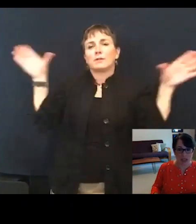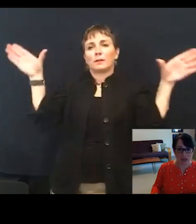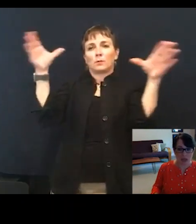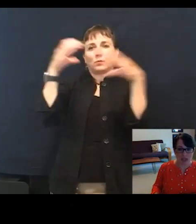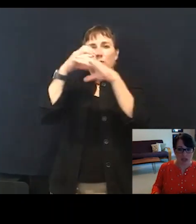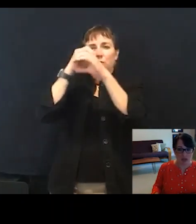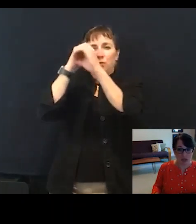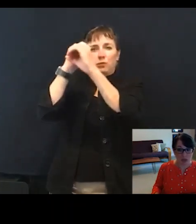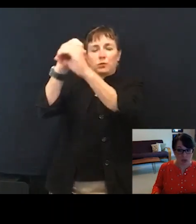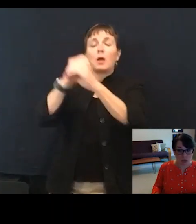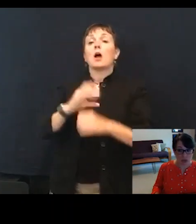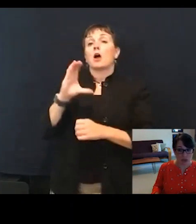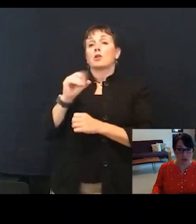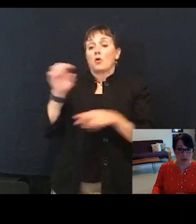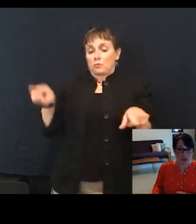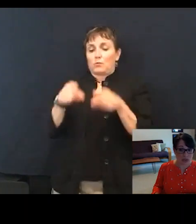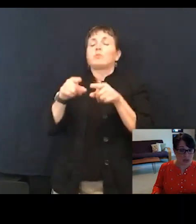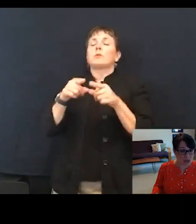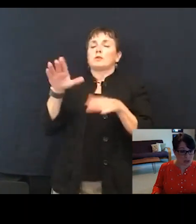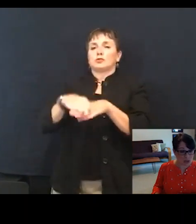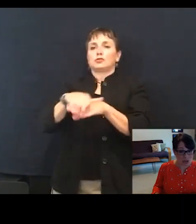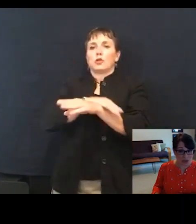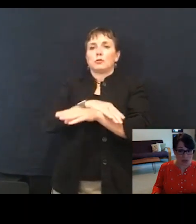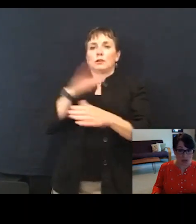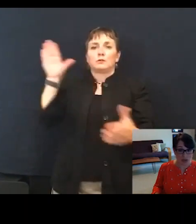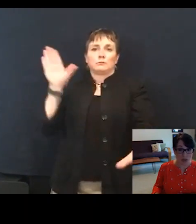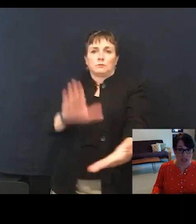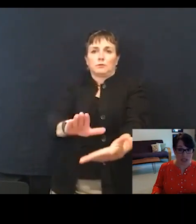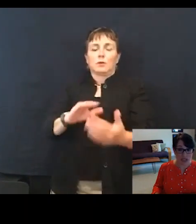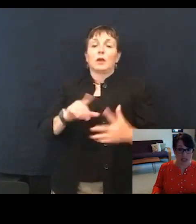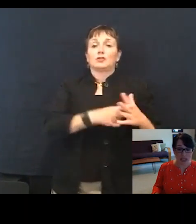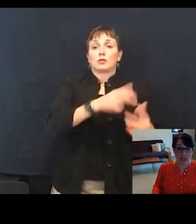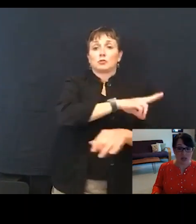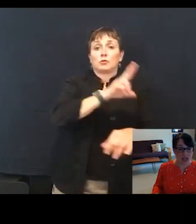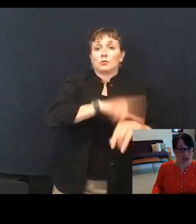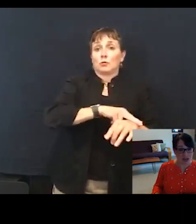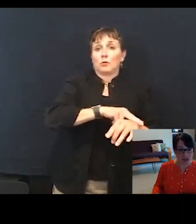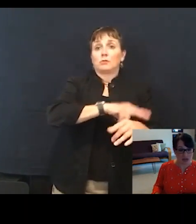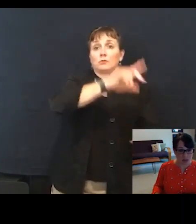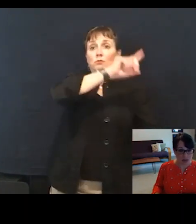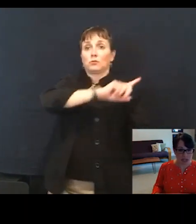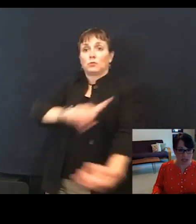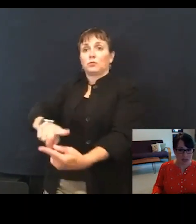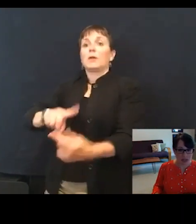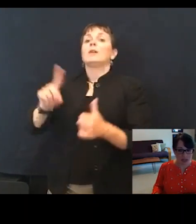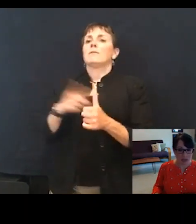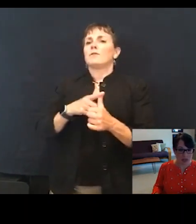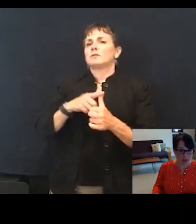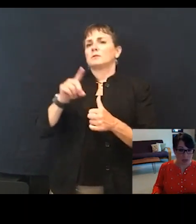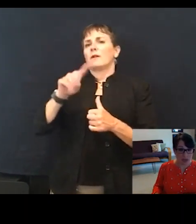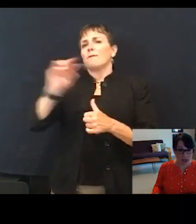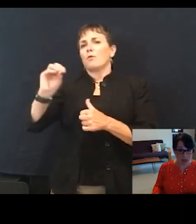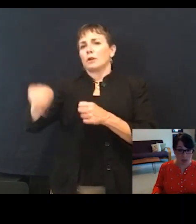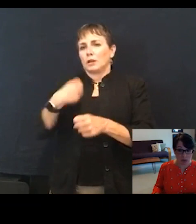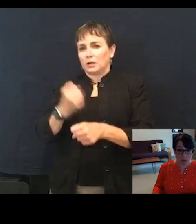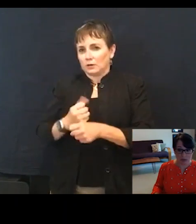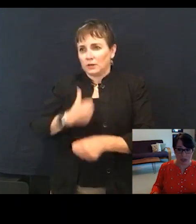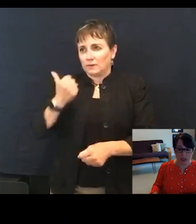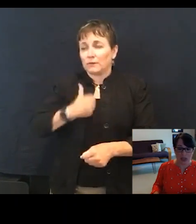It ranges from normal to severely reduced in the first four decades, but after that fourth decade becomes pretty abnormal.